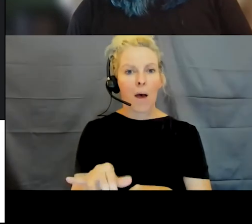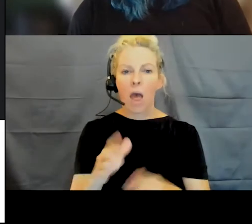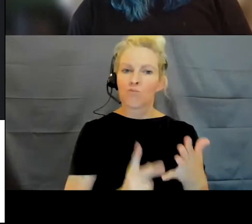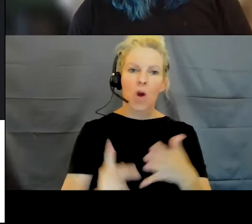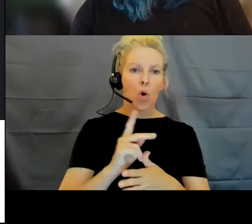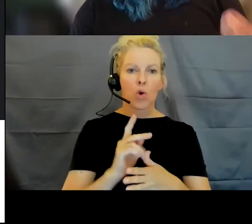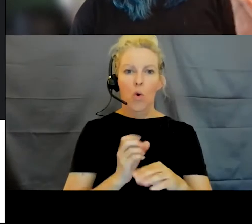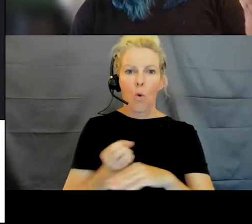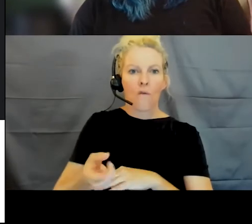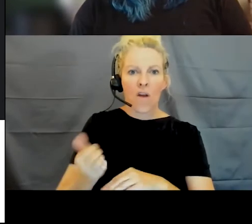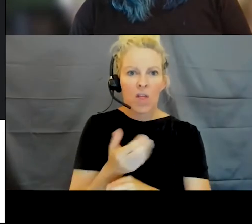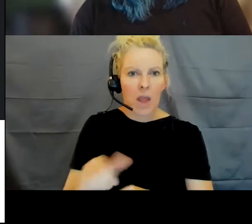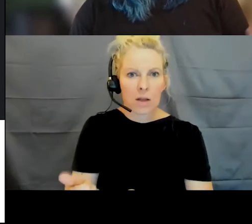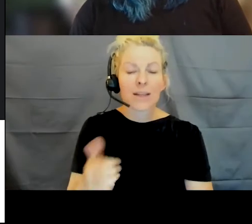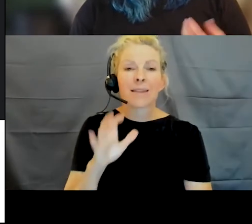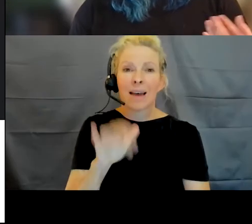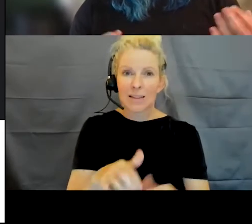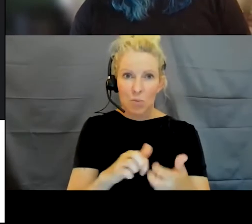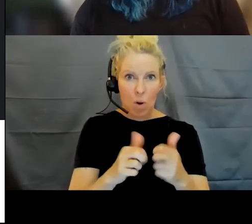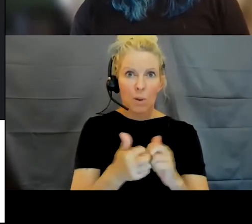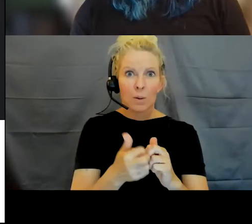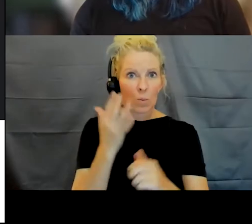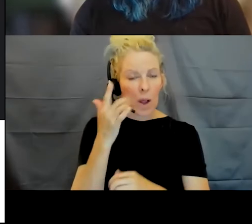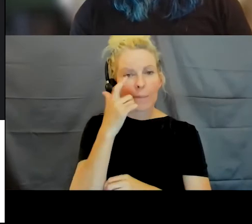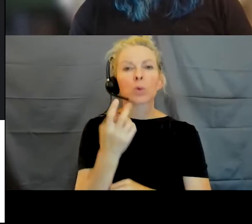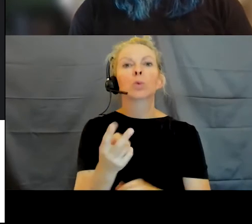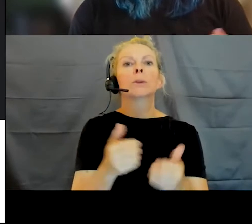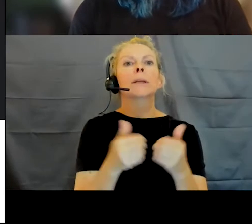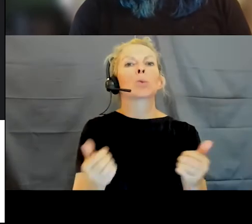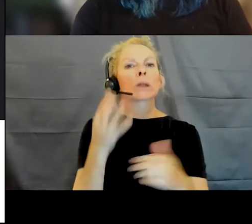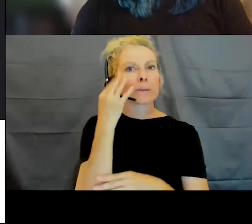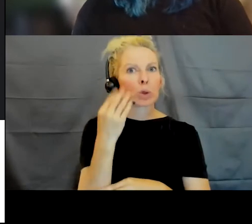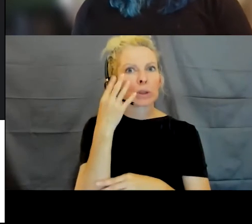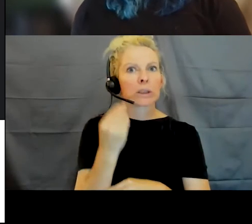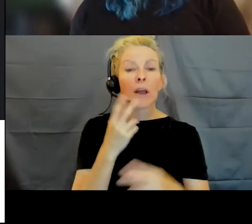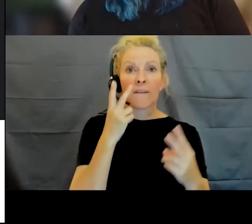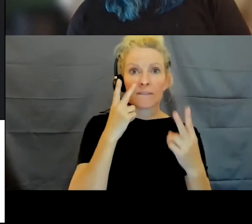a problem because you are providing two separate experiences. Visual users will see submit because